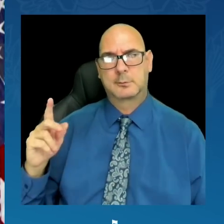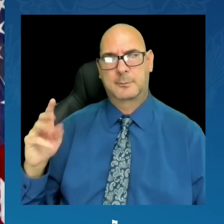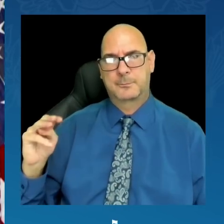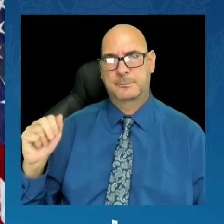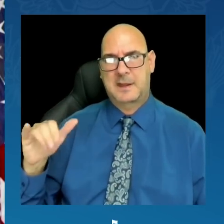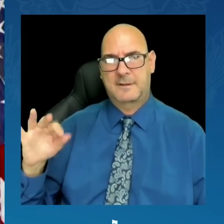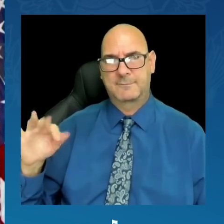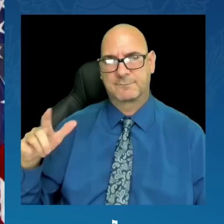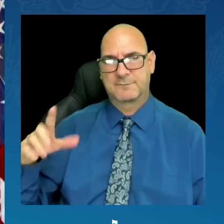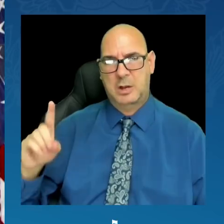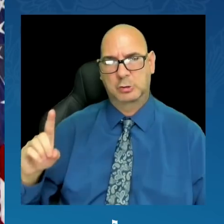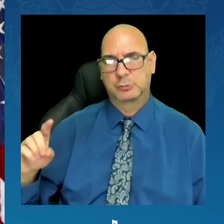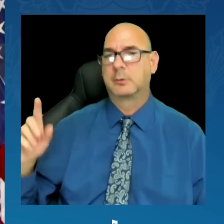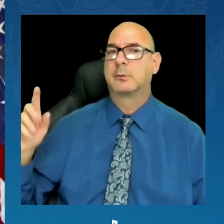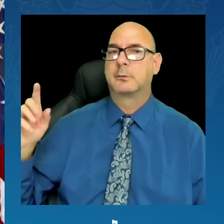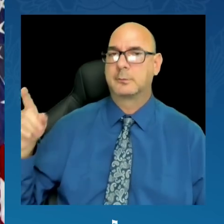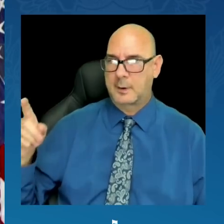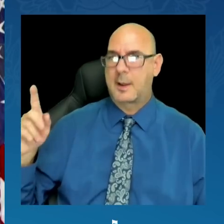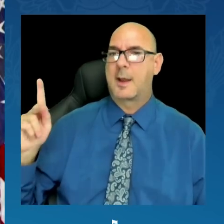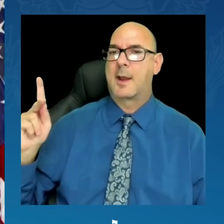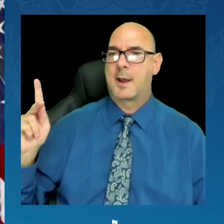The Vice President: Good afternoon.